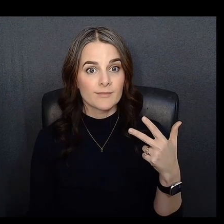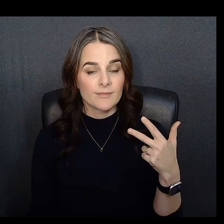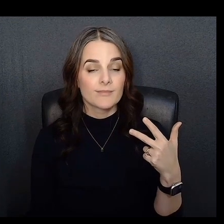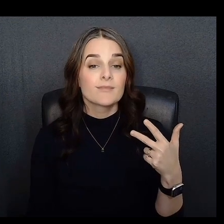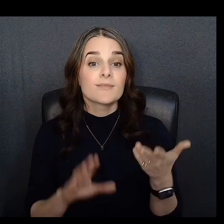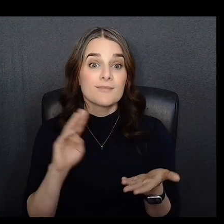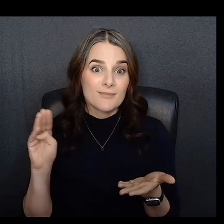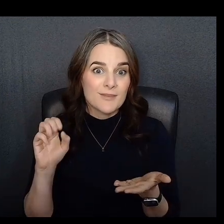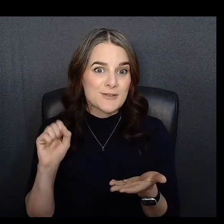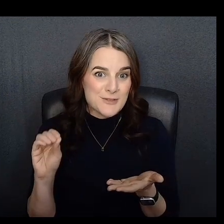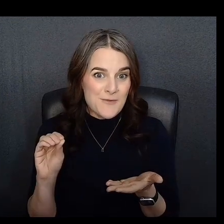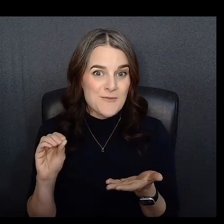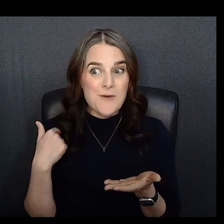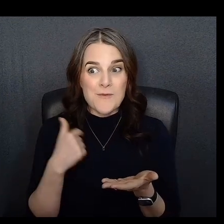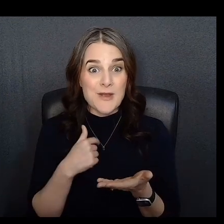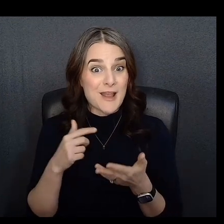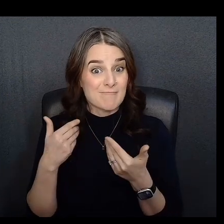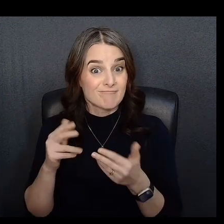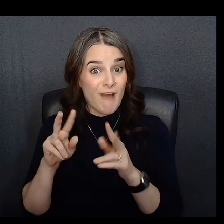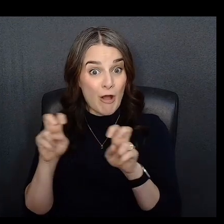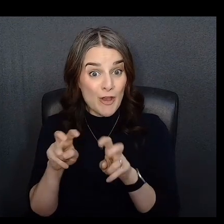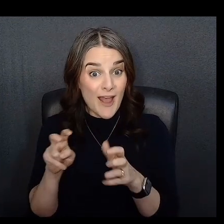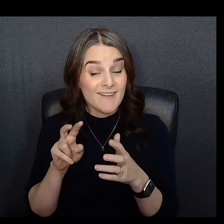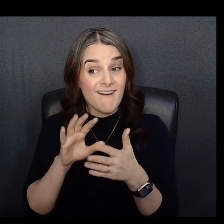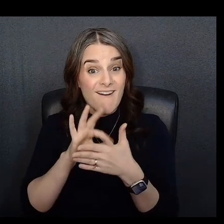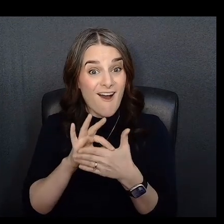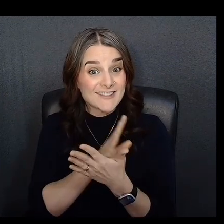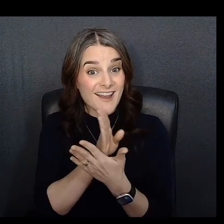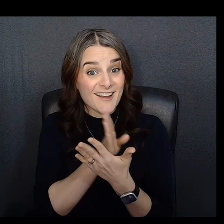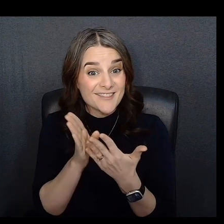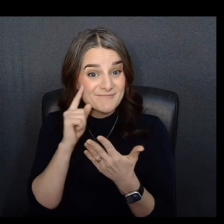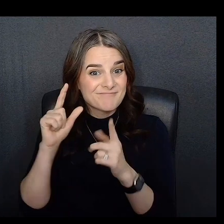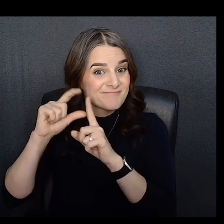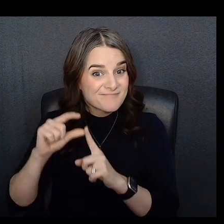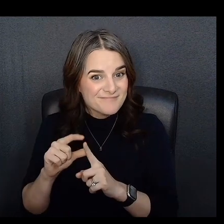So when we look at content areas for vocabulary, the next couple of slides are going